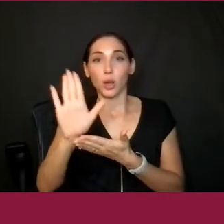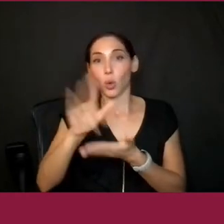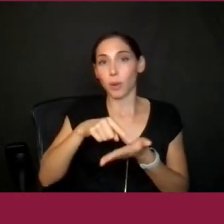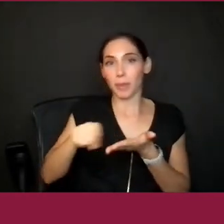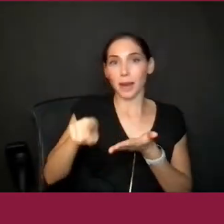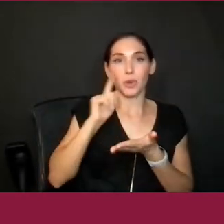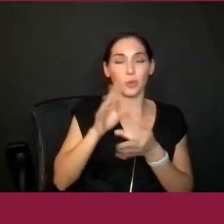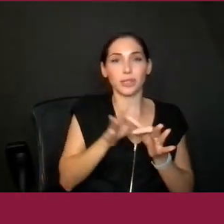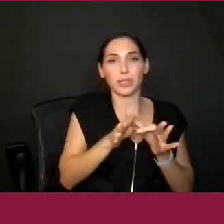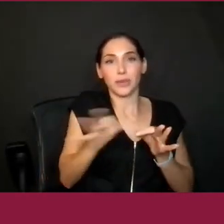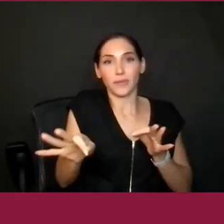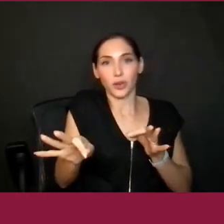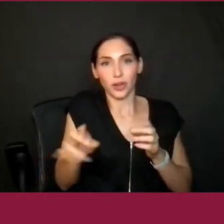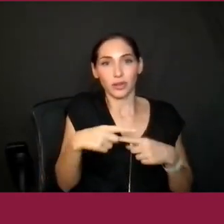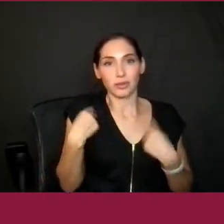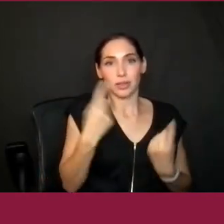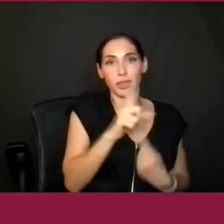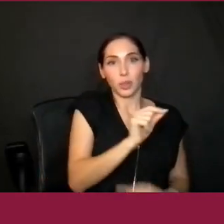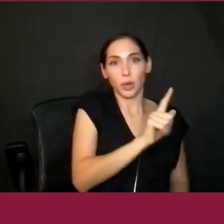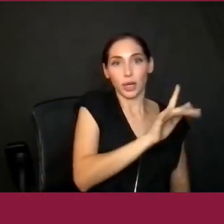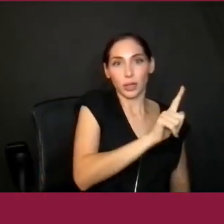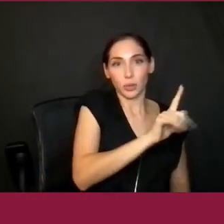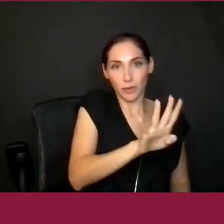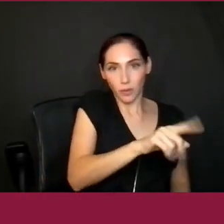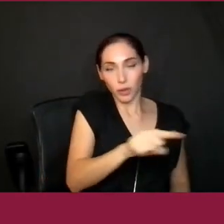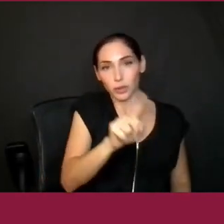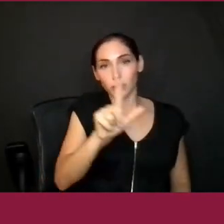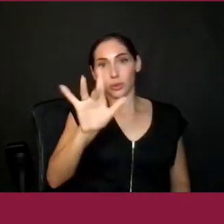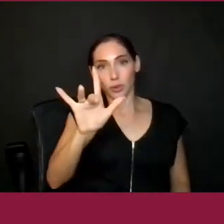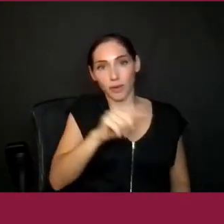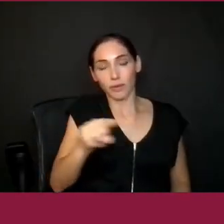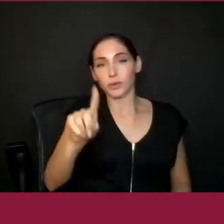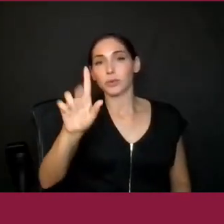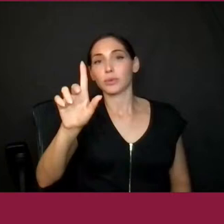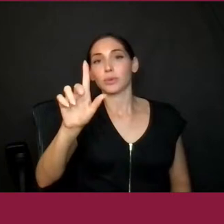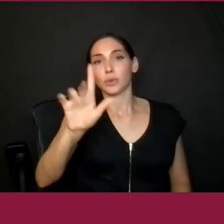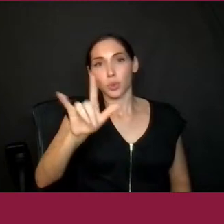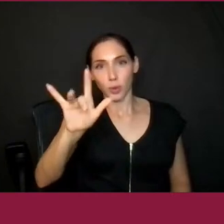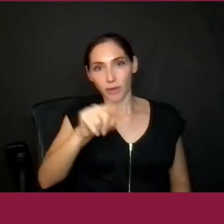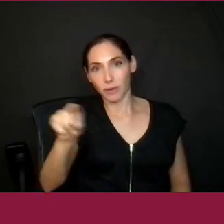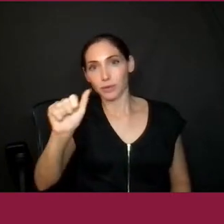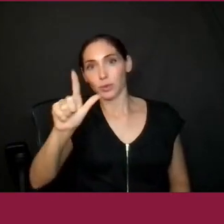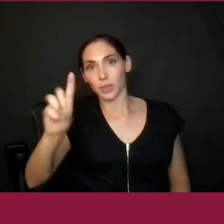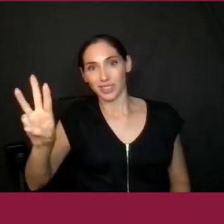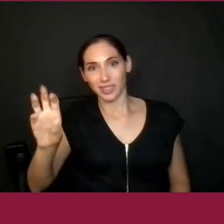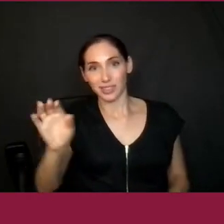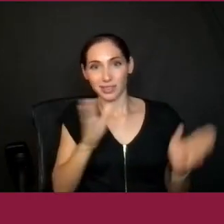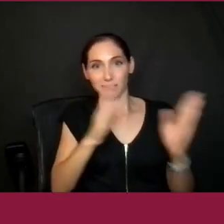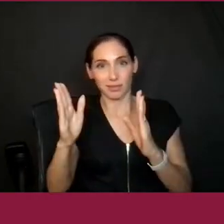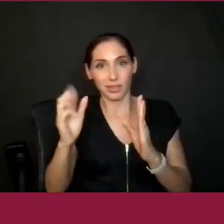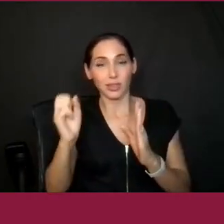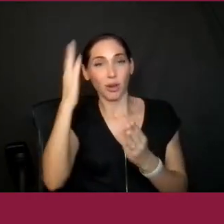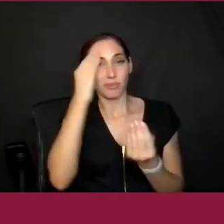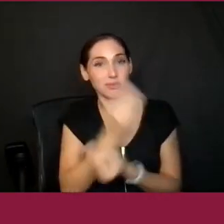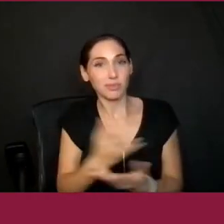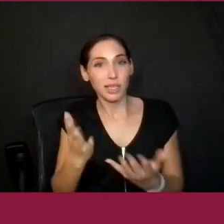24/25 to 25/26. So just so you know, when we come next year, if there is